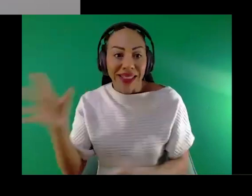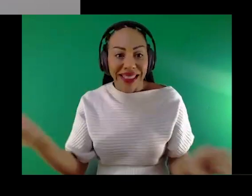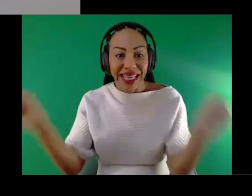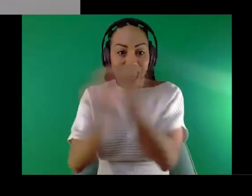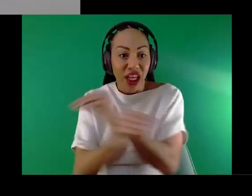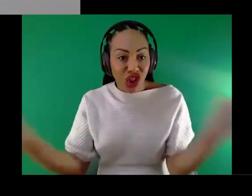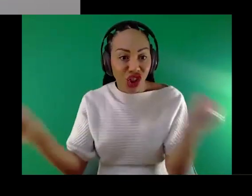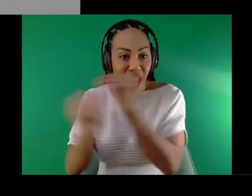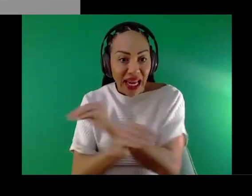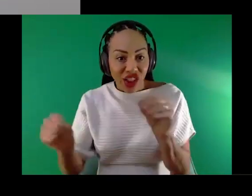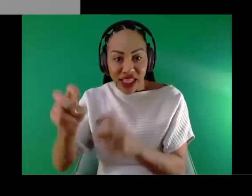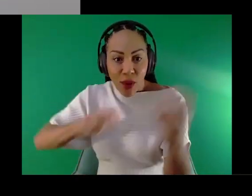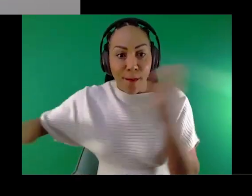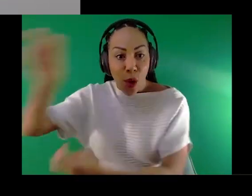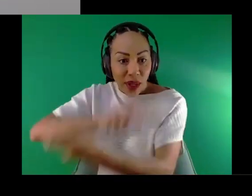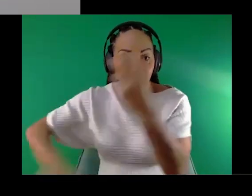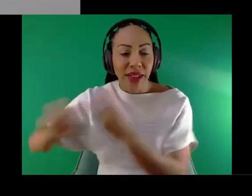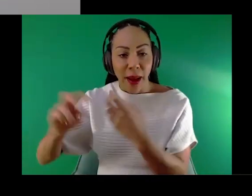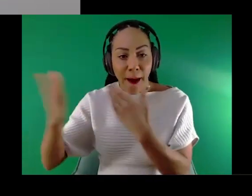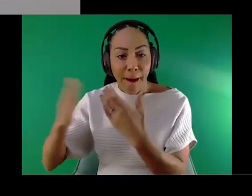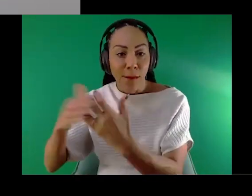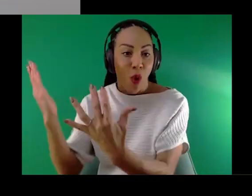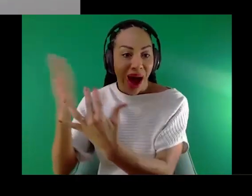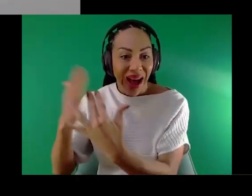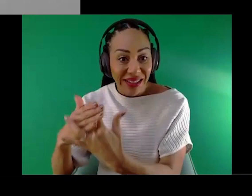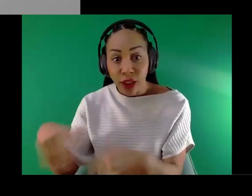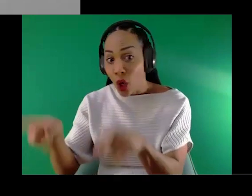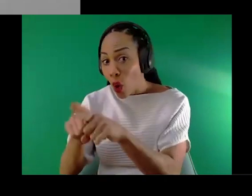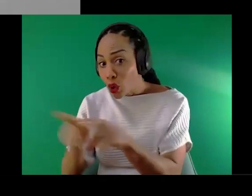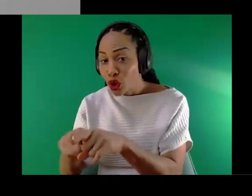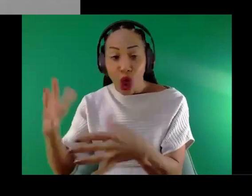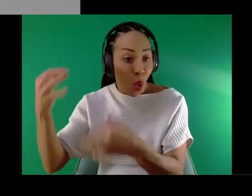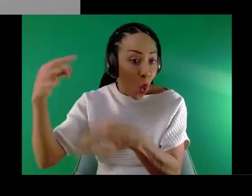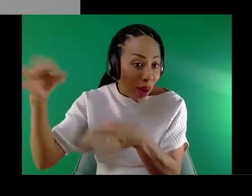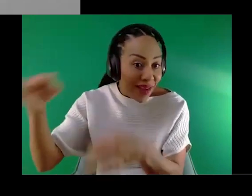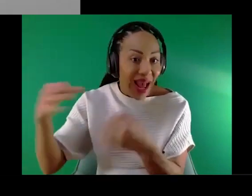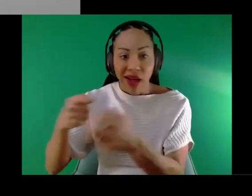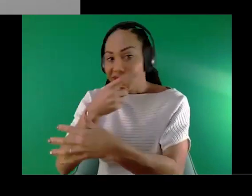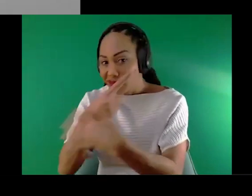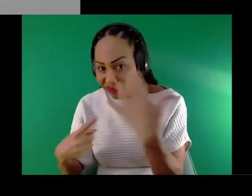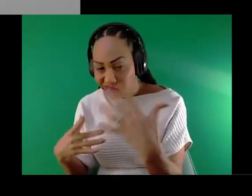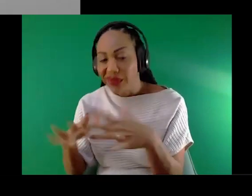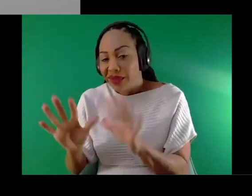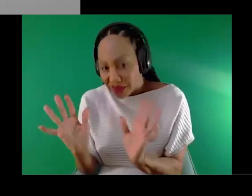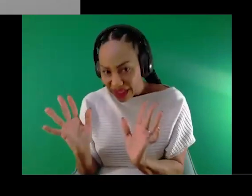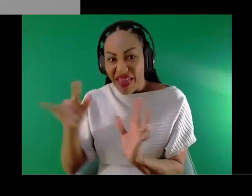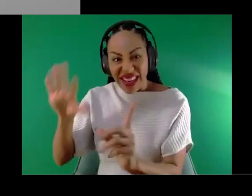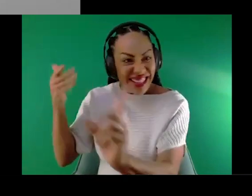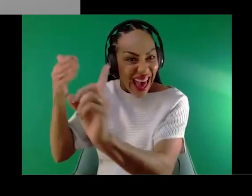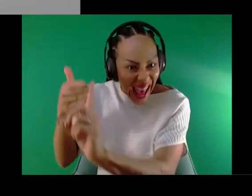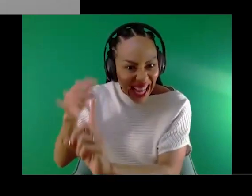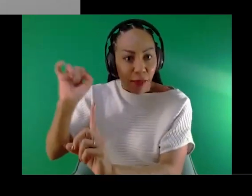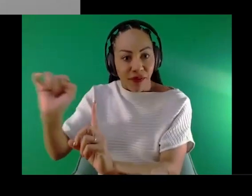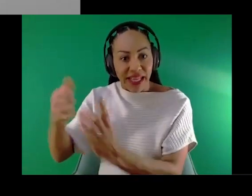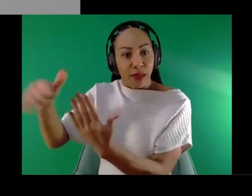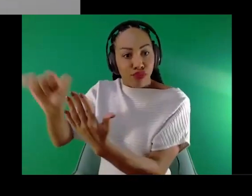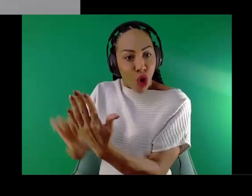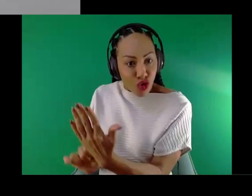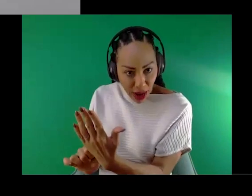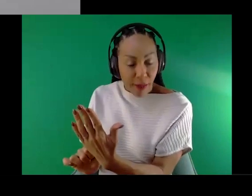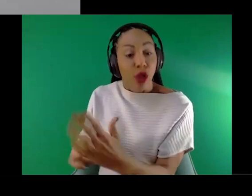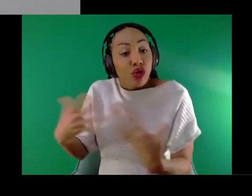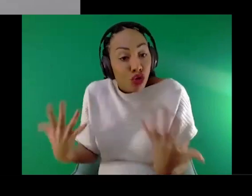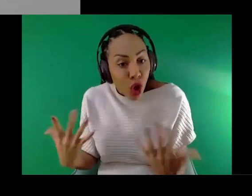and increased access and qualification of demand this is the intent so that individual artists and